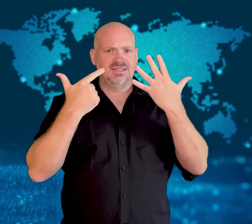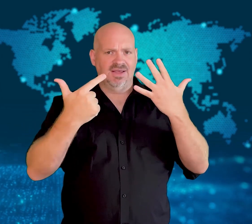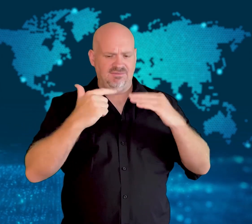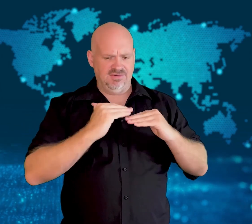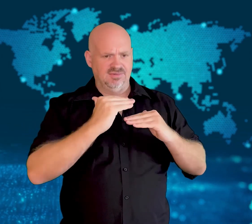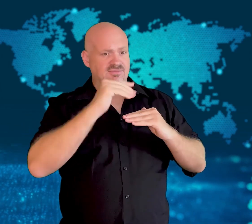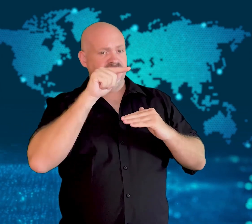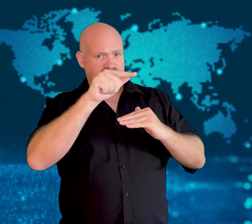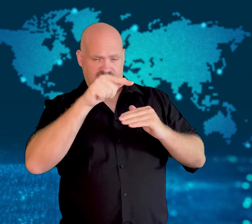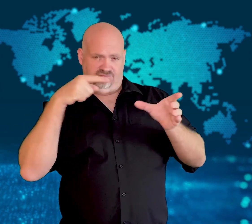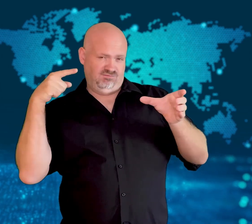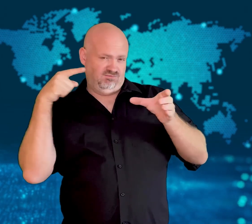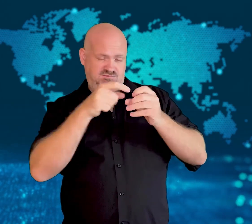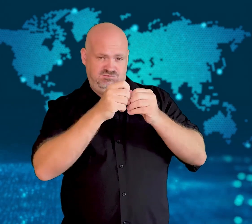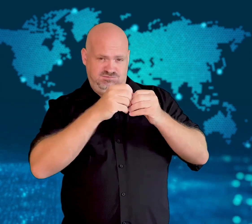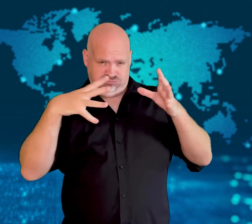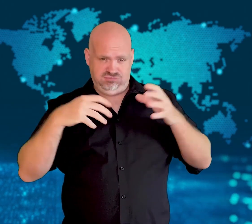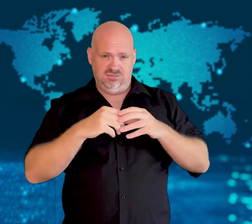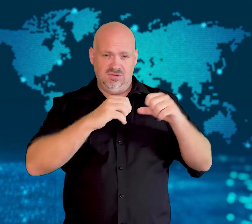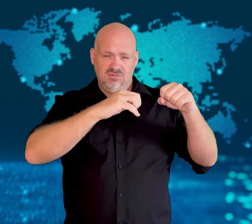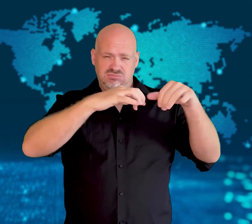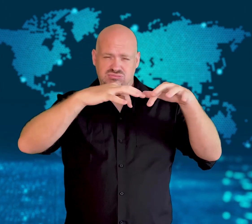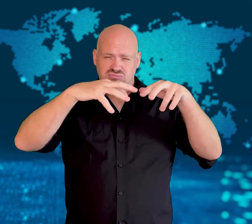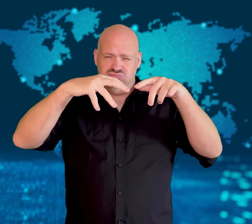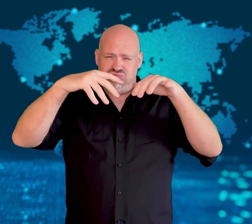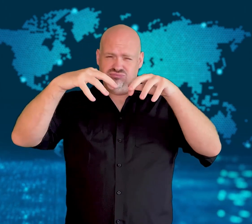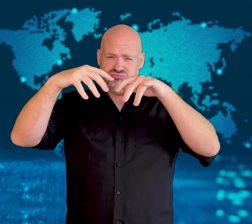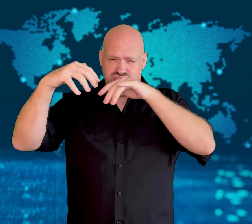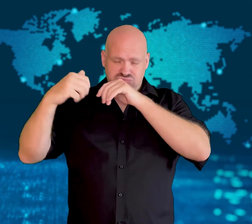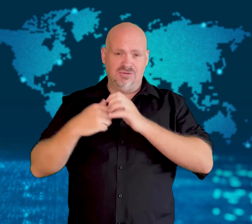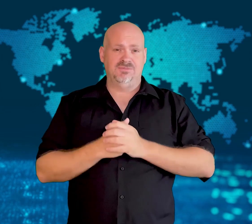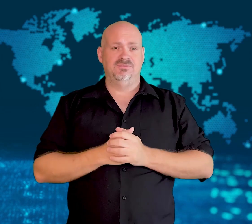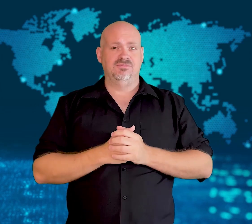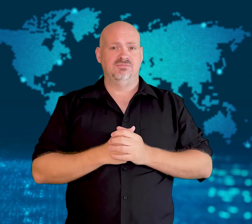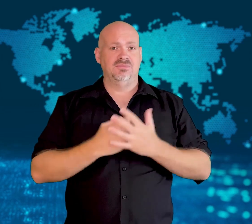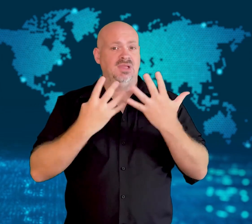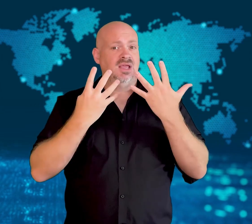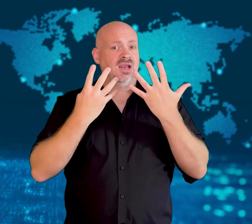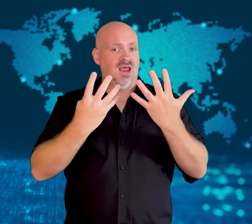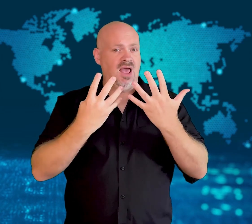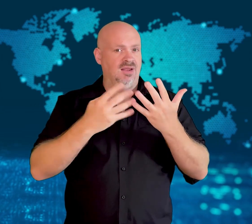at least nine people and 55 people injured.